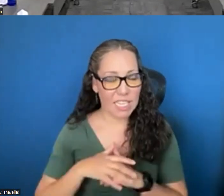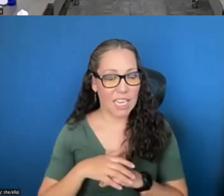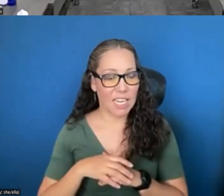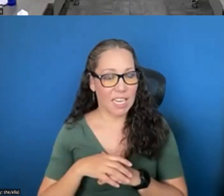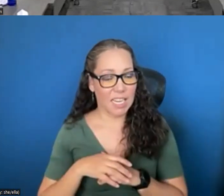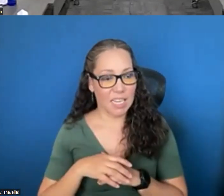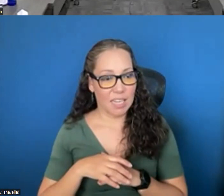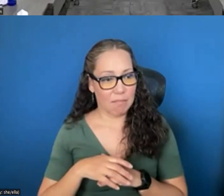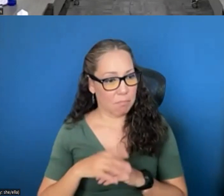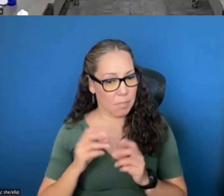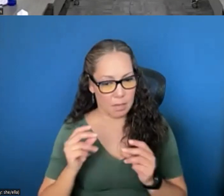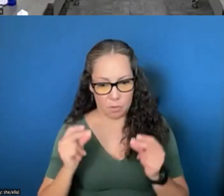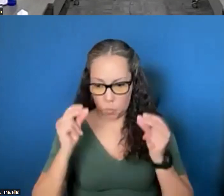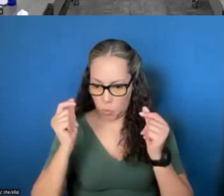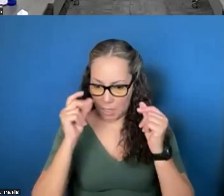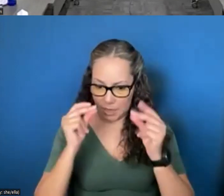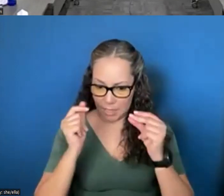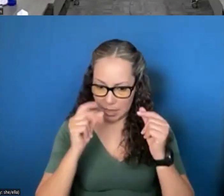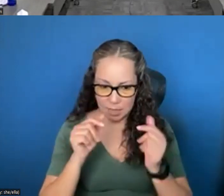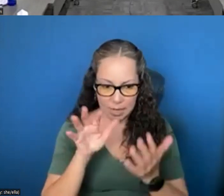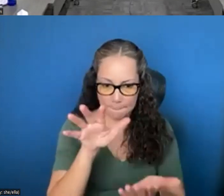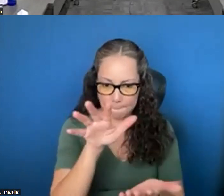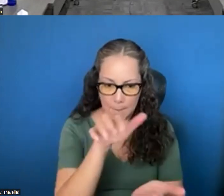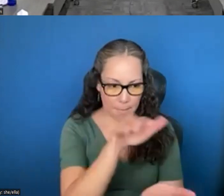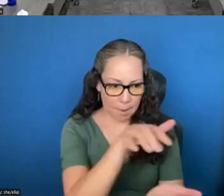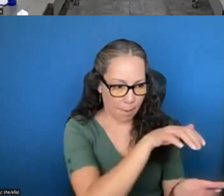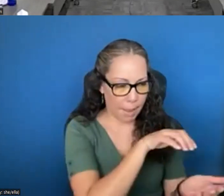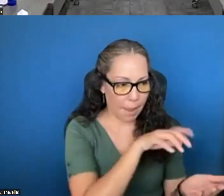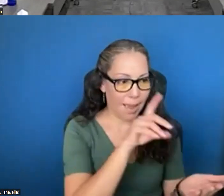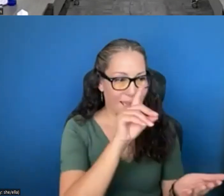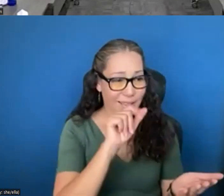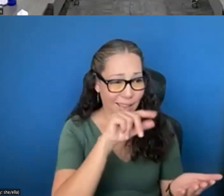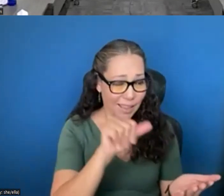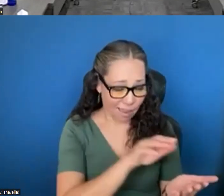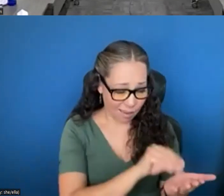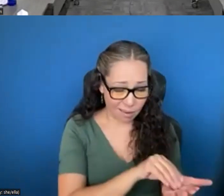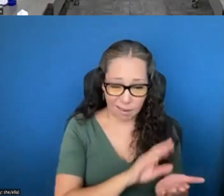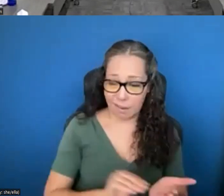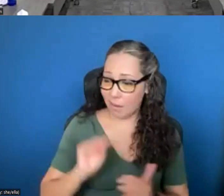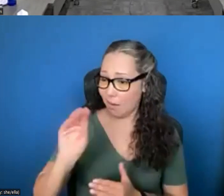in a very easy to read and informative report um just just so thankful that um they were partners